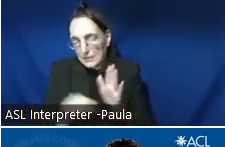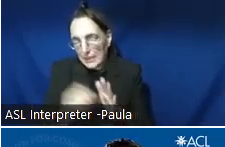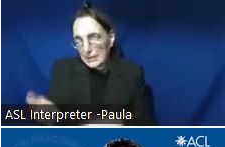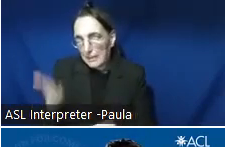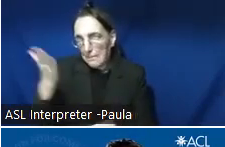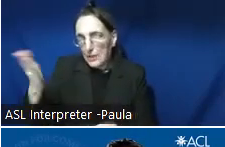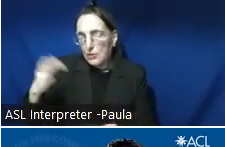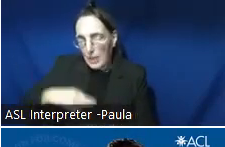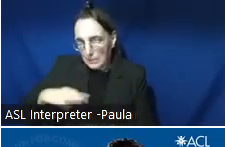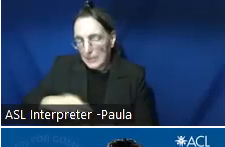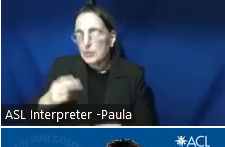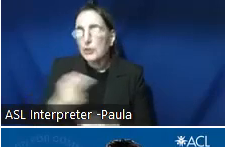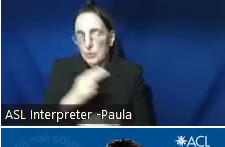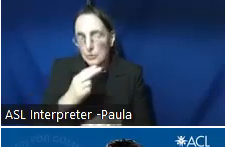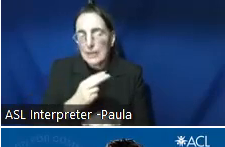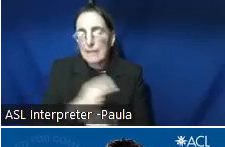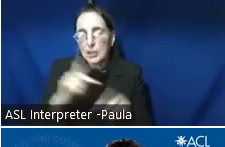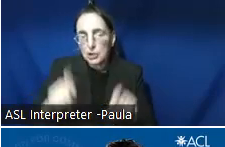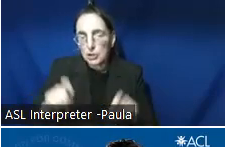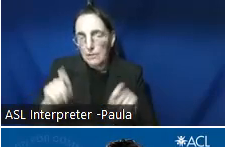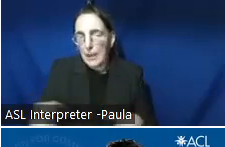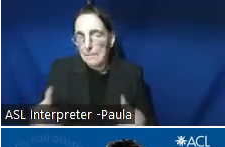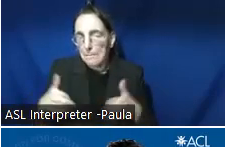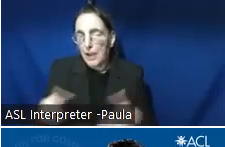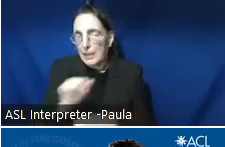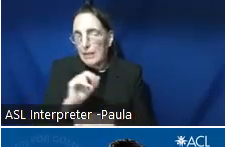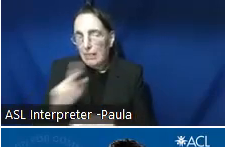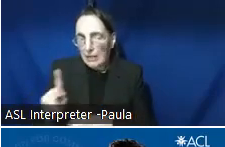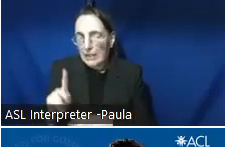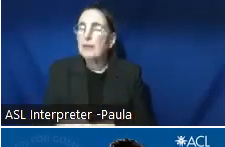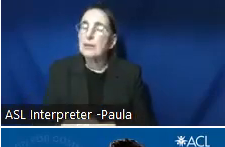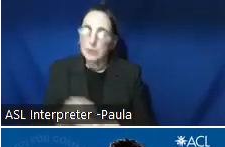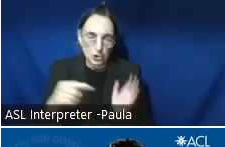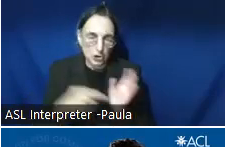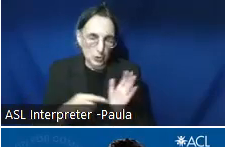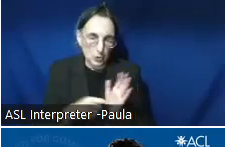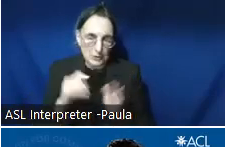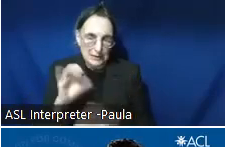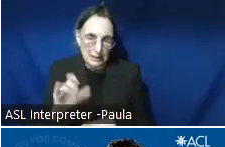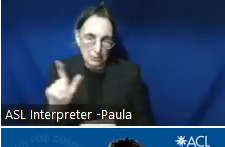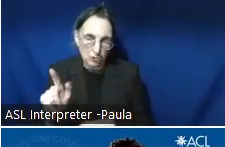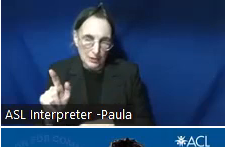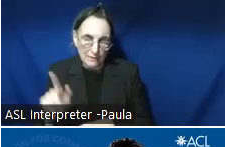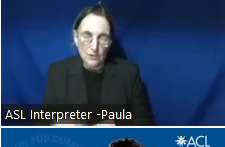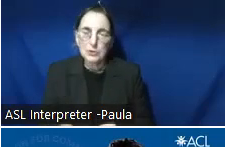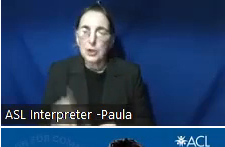link provided and is due by December 1, 2023. Note that the form link requires you to complete your